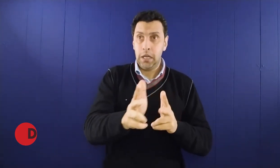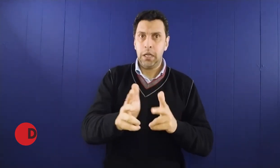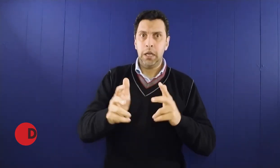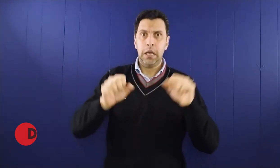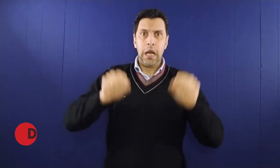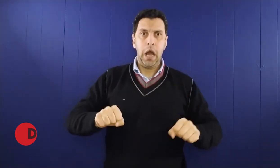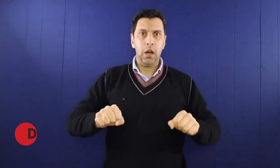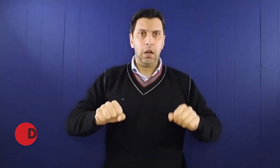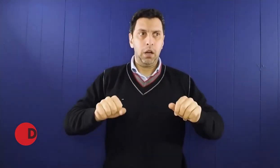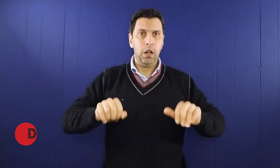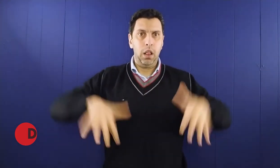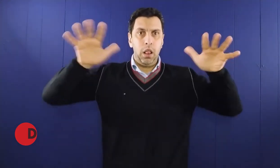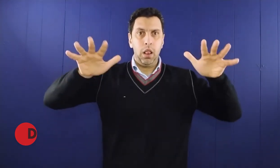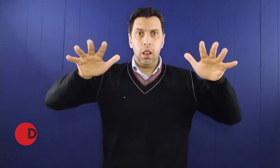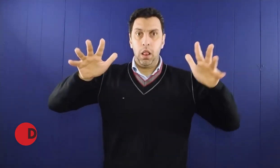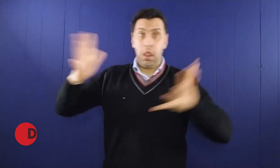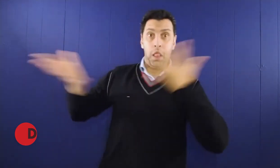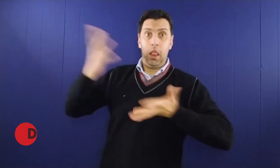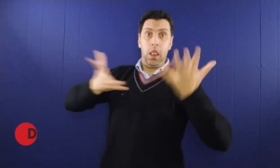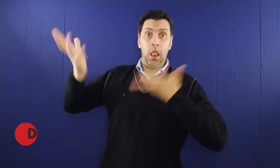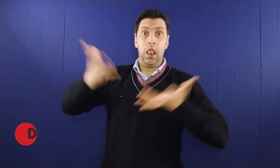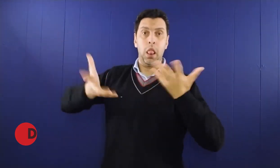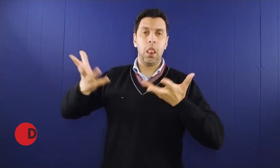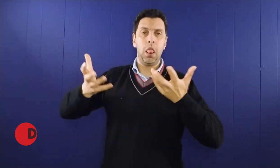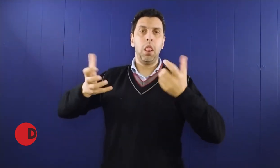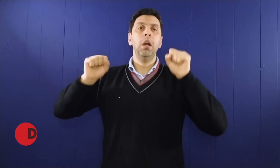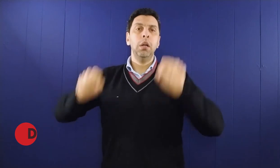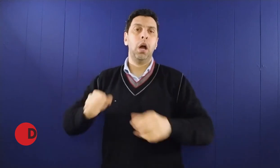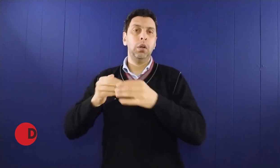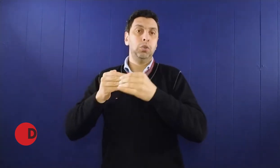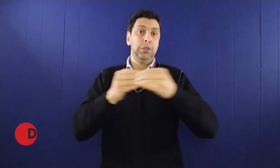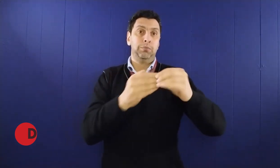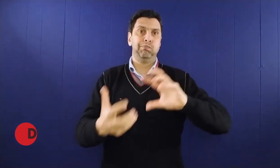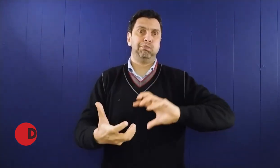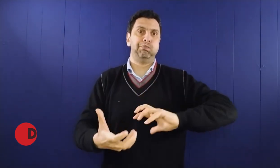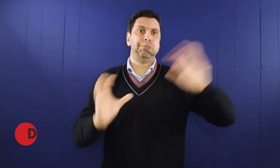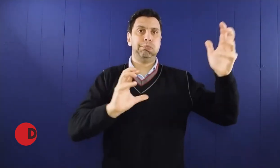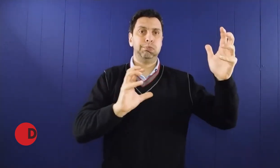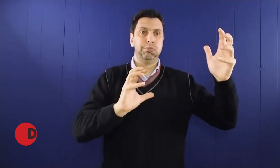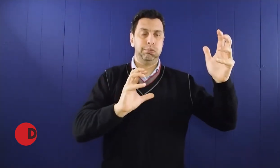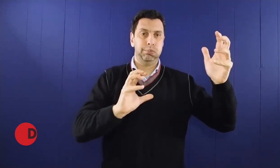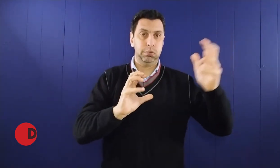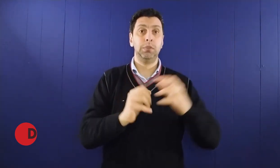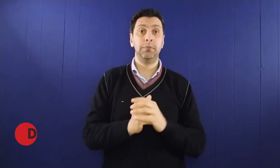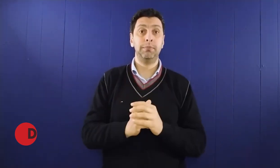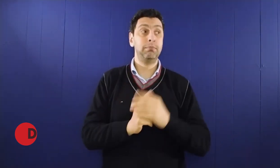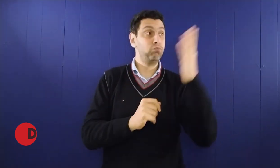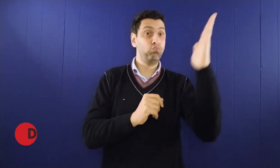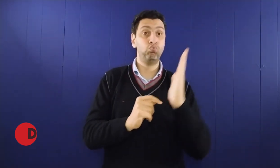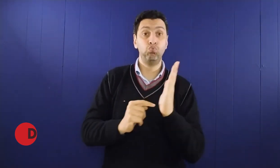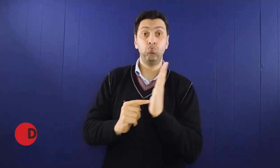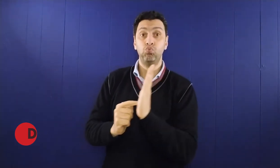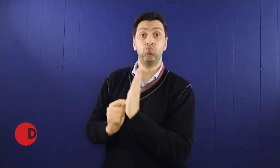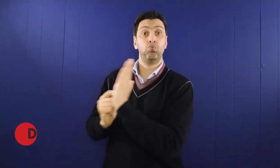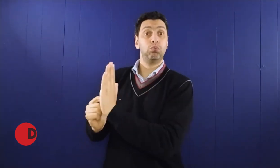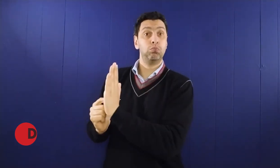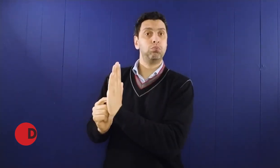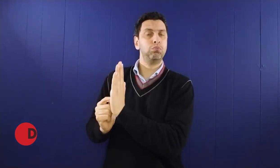it could get frantic dealing with the police officer which could lead to disruption.